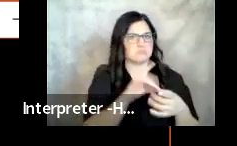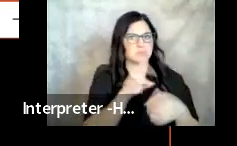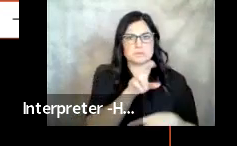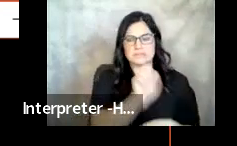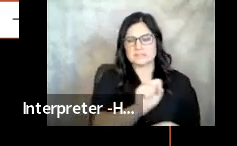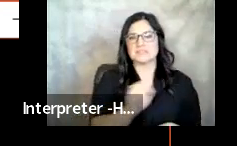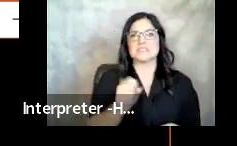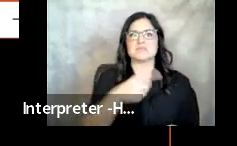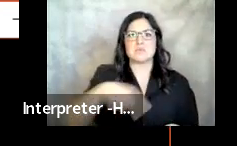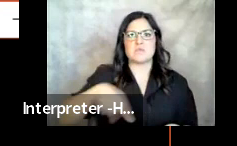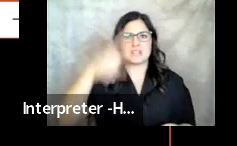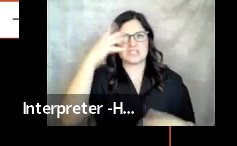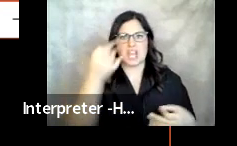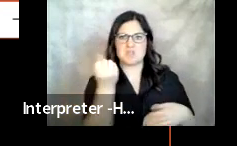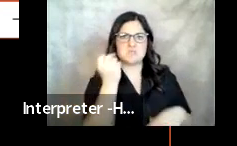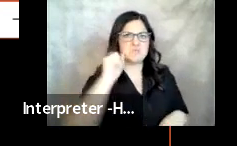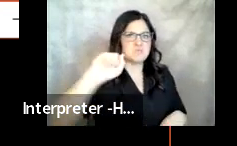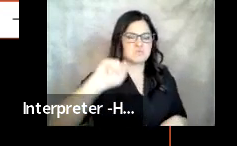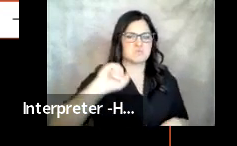Said, We're going to set up our own country, called the Confederacy.